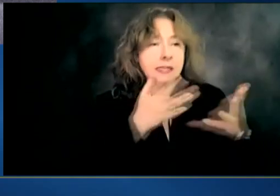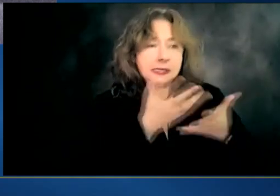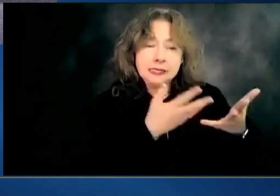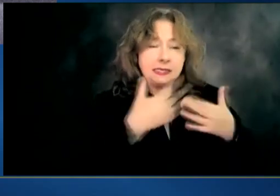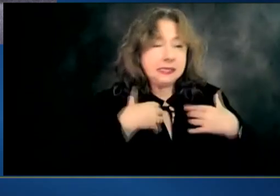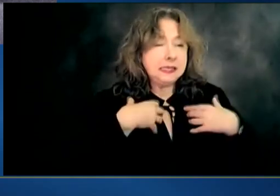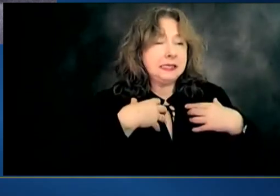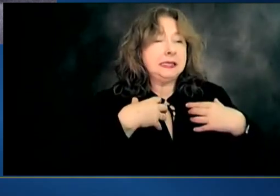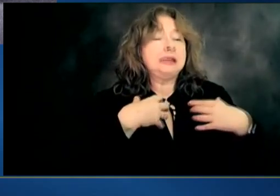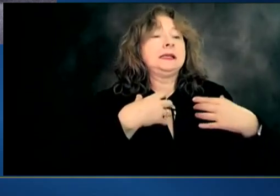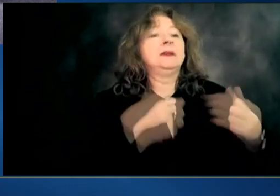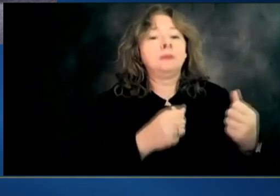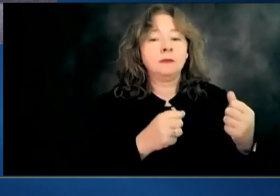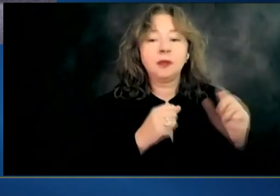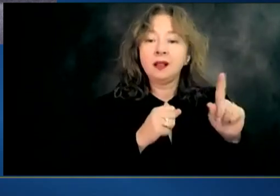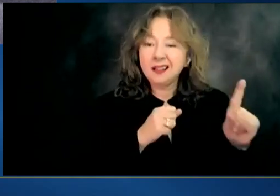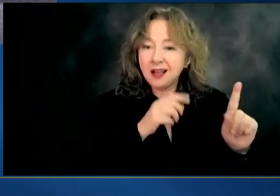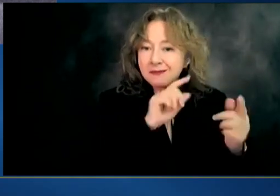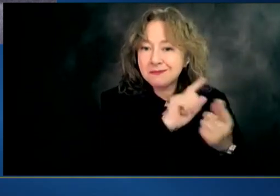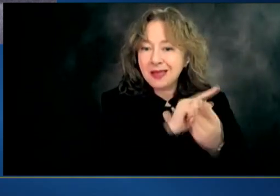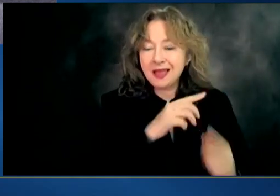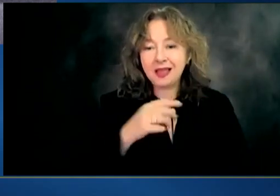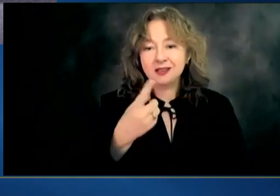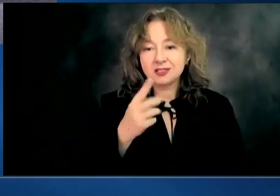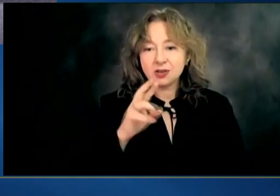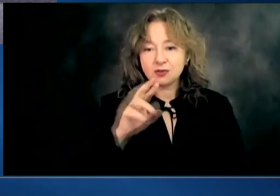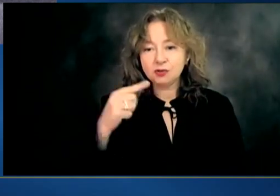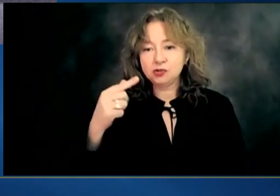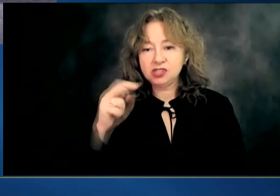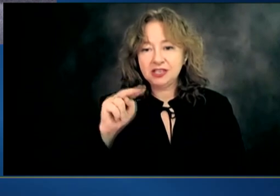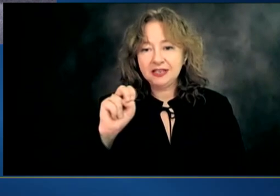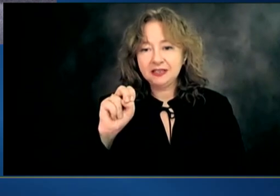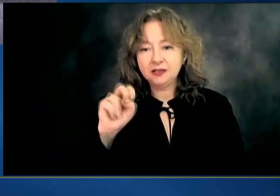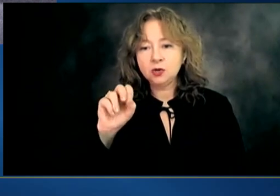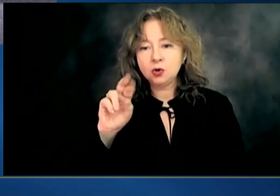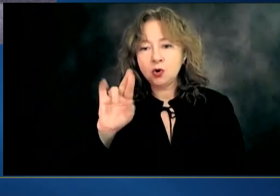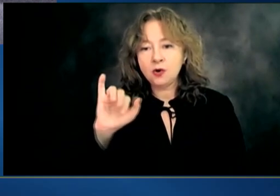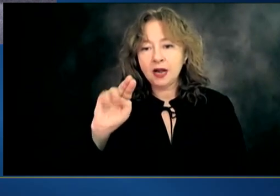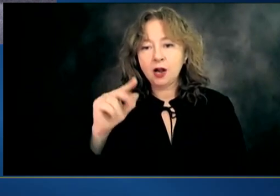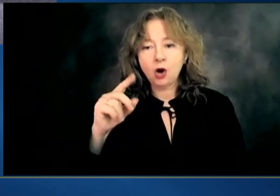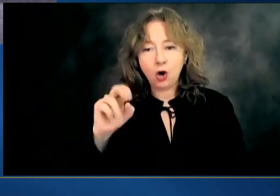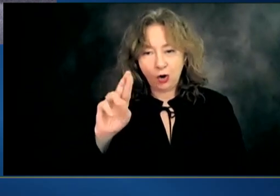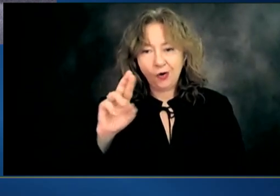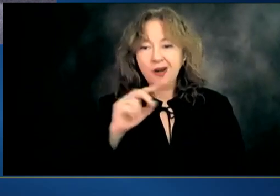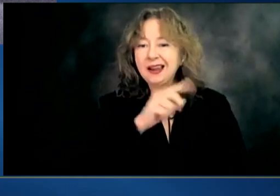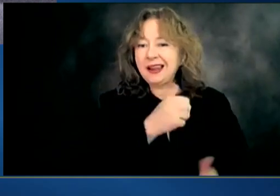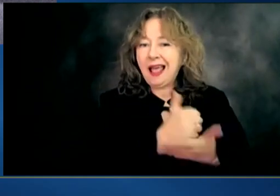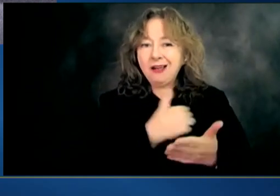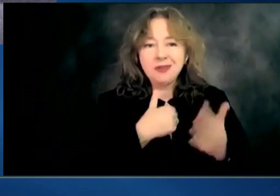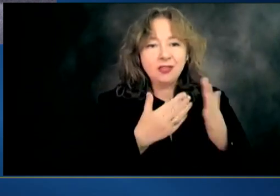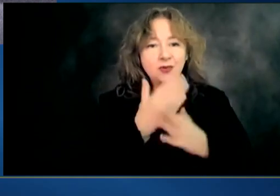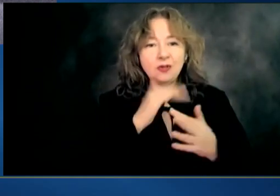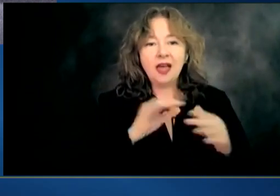Orringer helped to guide my care through the acute chest syndrome episode. I was intubated for about